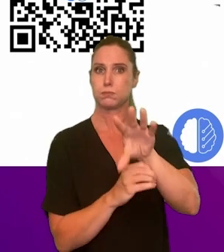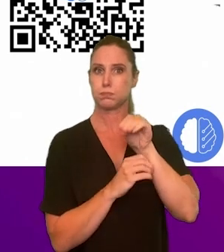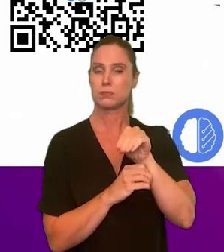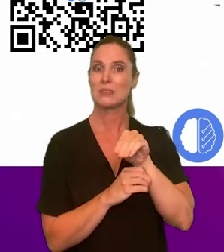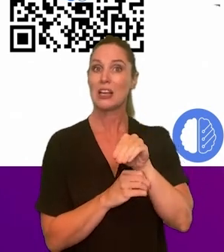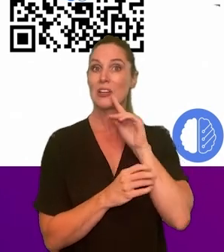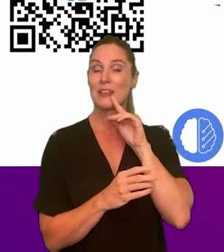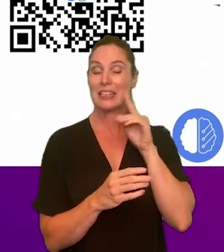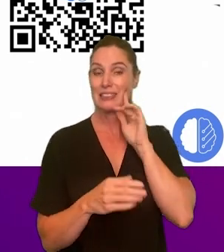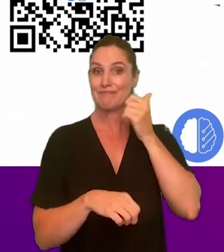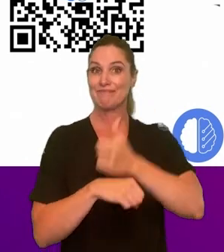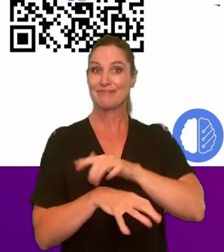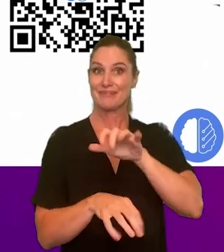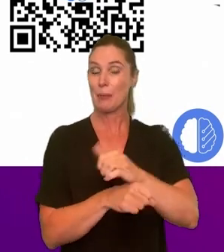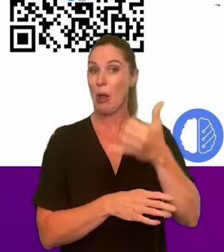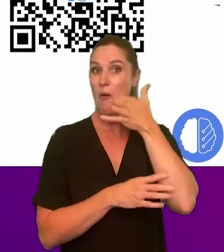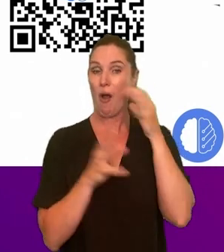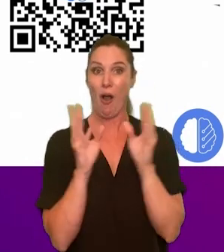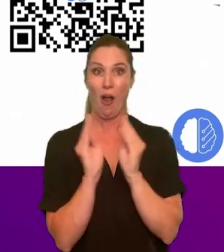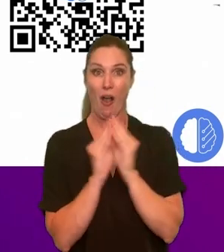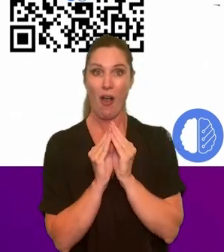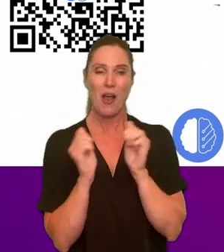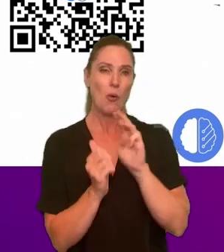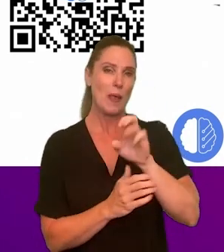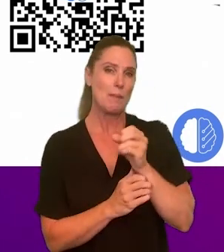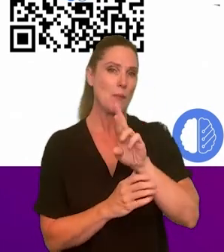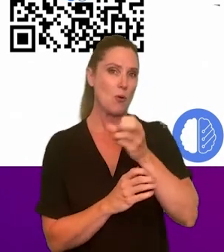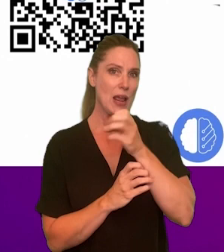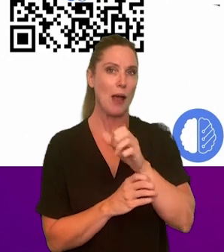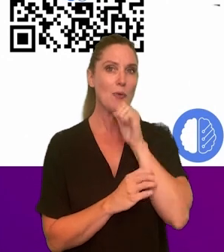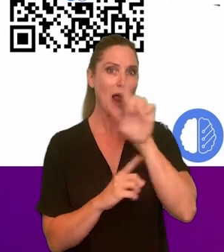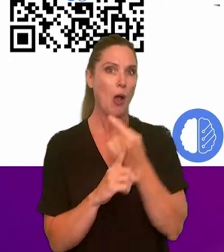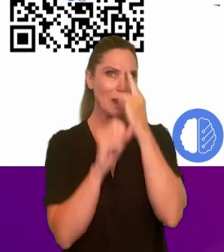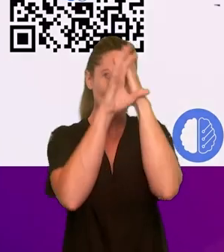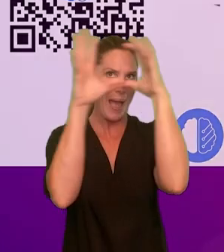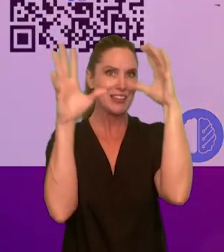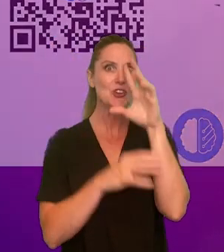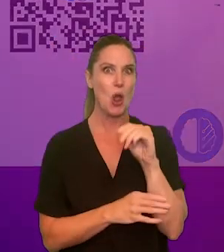With MEMORehab, we're not just imagining the future of cognitive rehabilitation, we're building it.